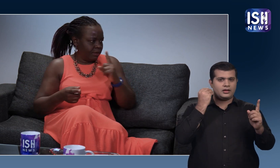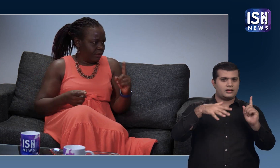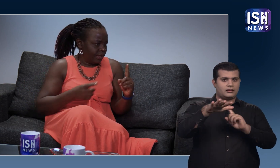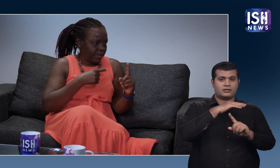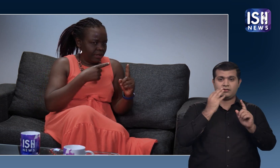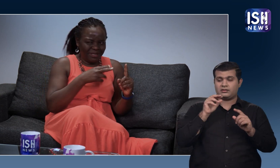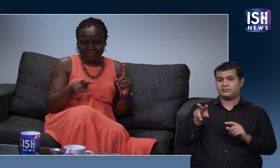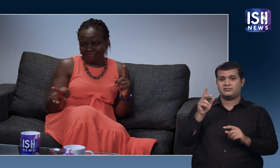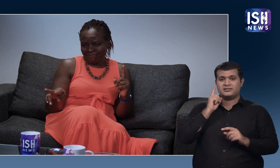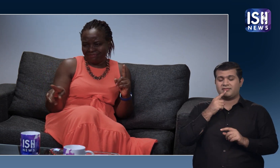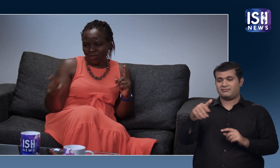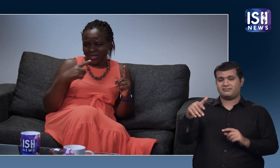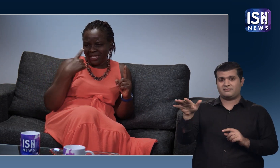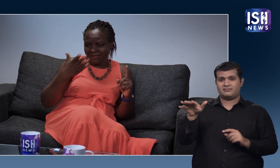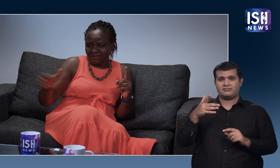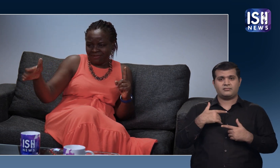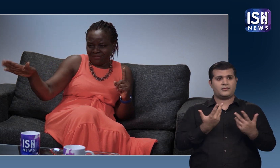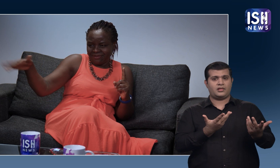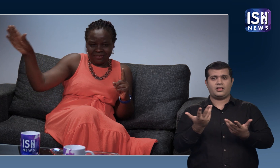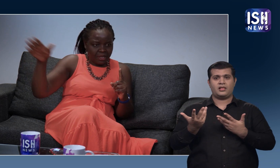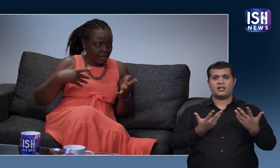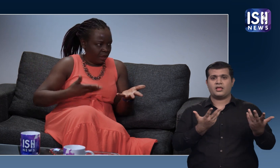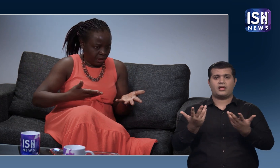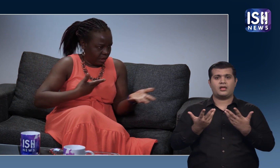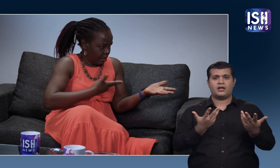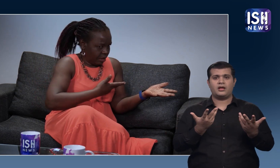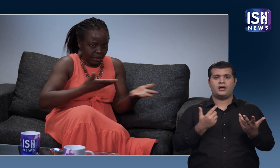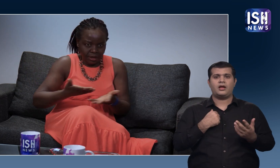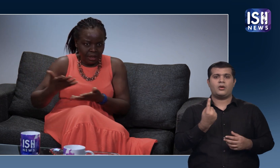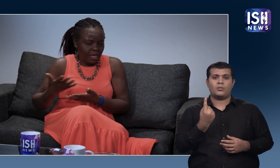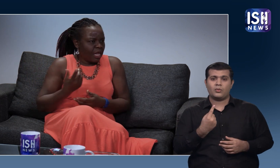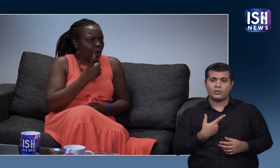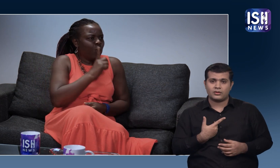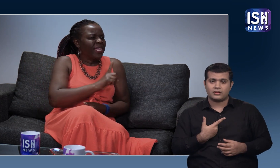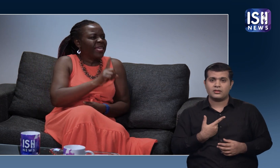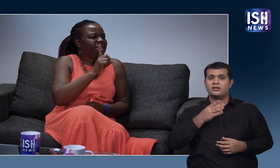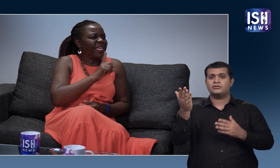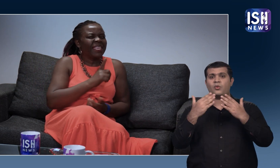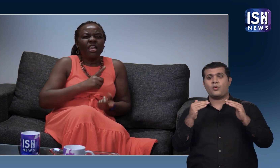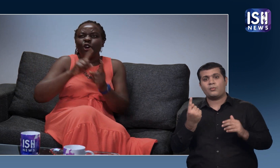But if they are in Hearing school, they would reject him because of difficulties in communication. Deaf would therefore be lonely.